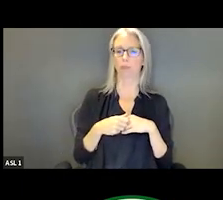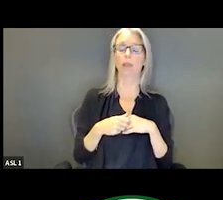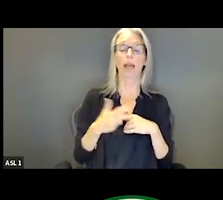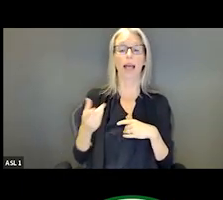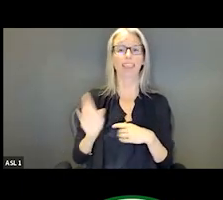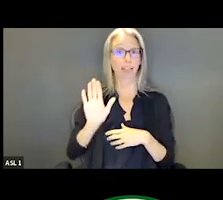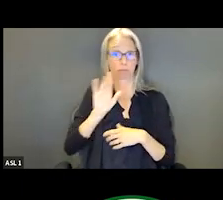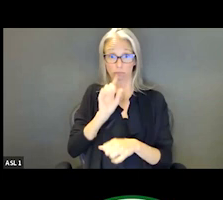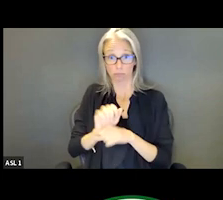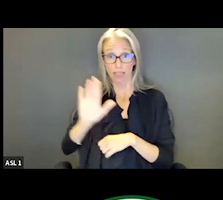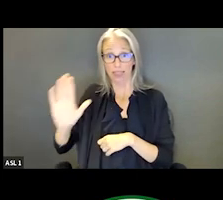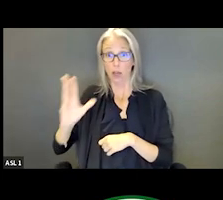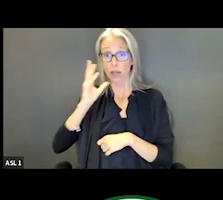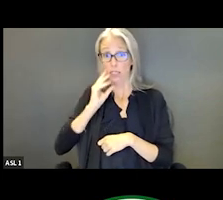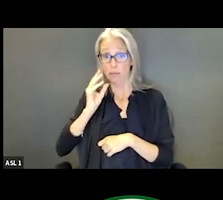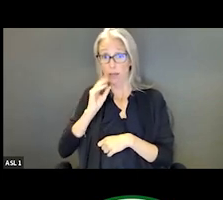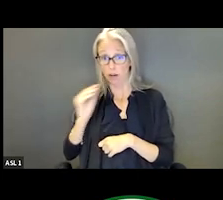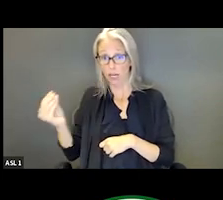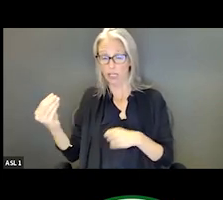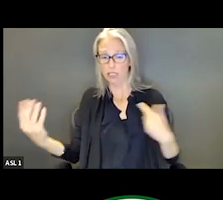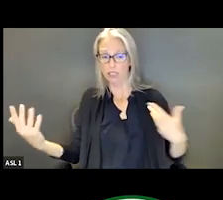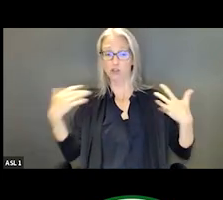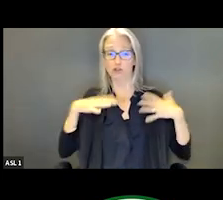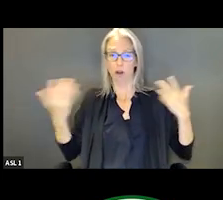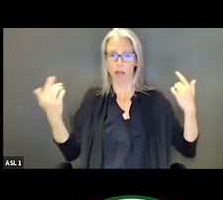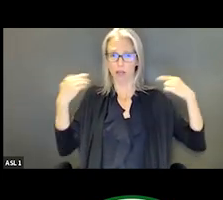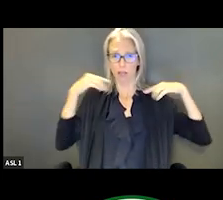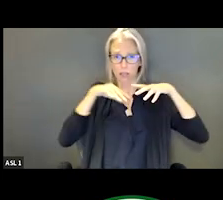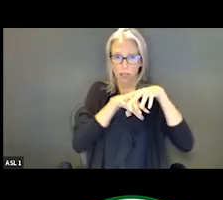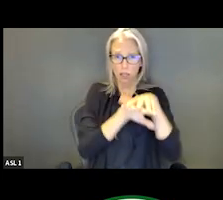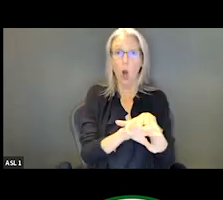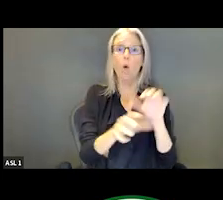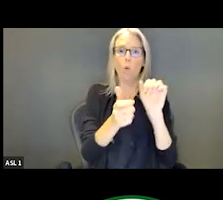To produce content where someone might be able to determine how well each park environment